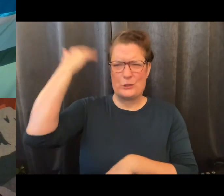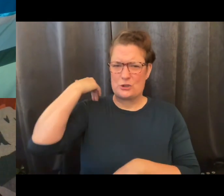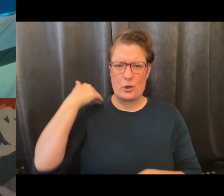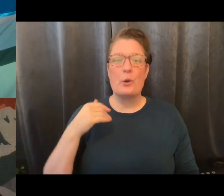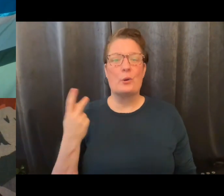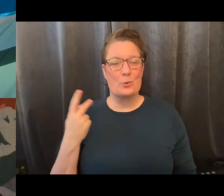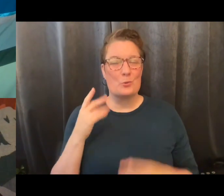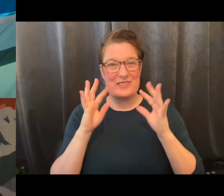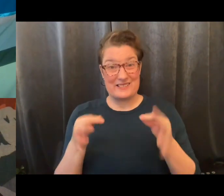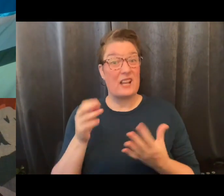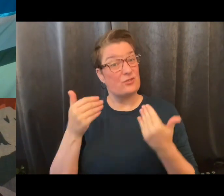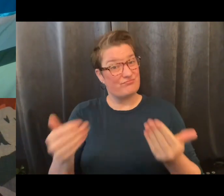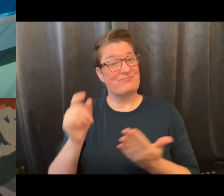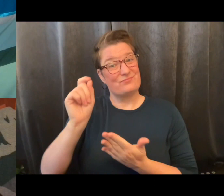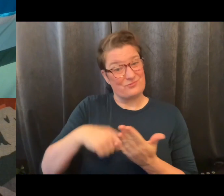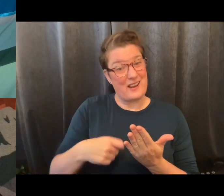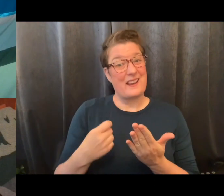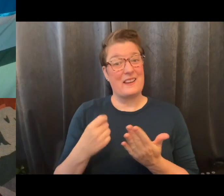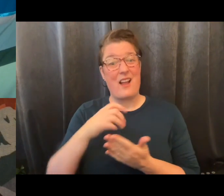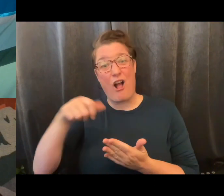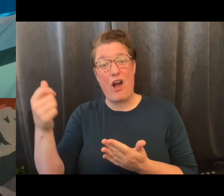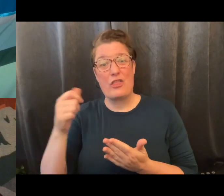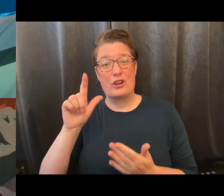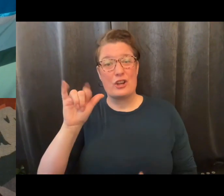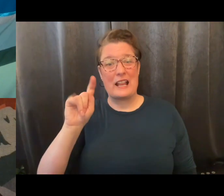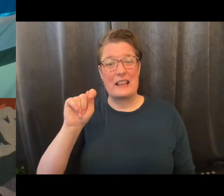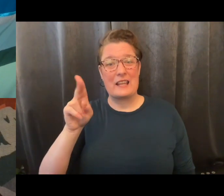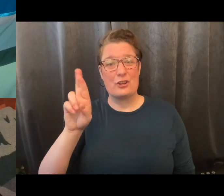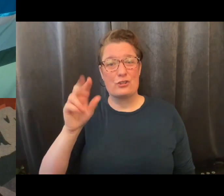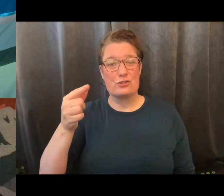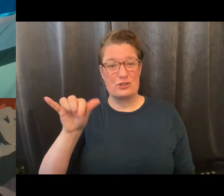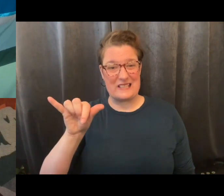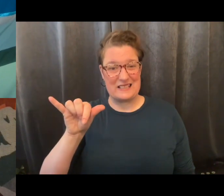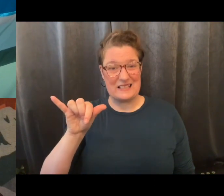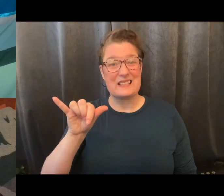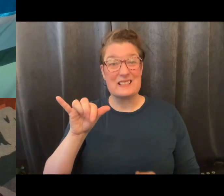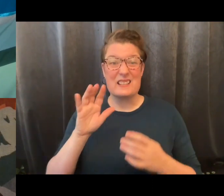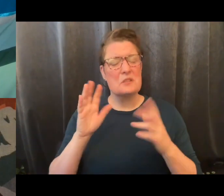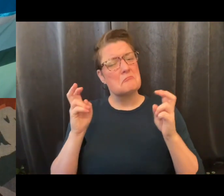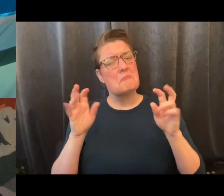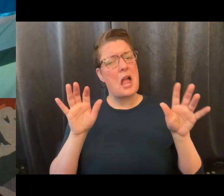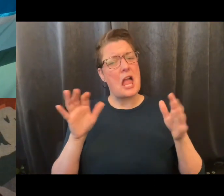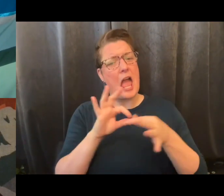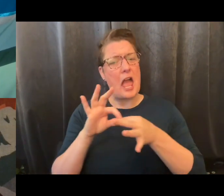some other liturgy, that kind of echoes the Al Chet and we called it Al Nes, and